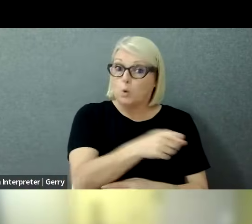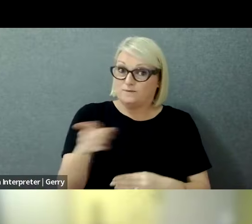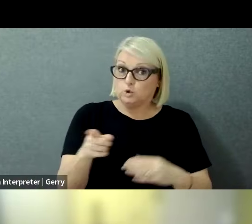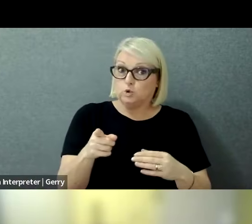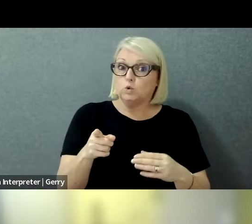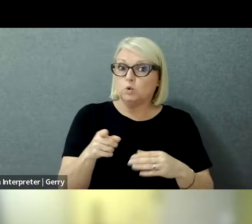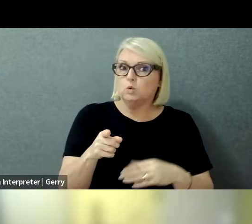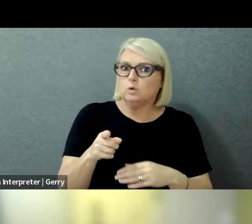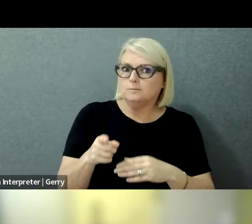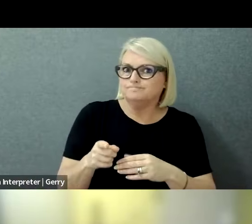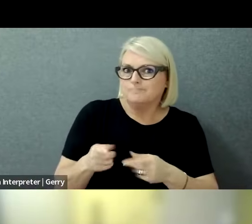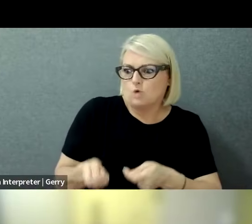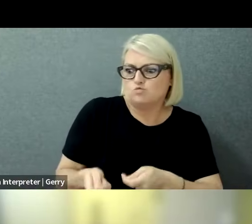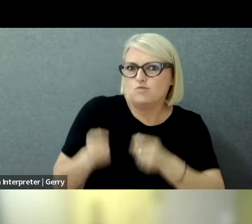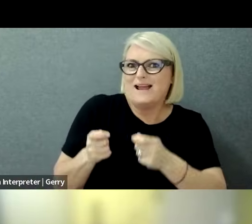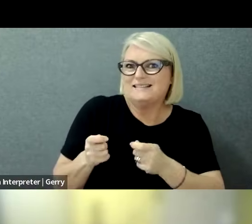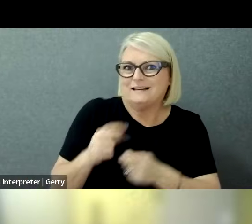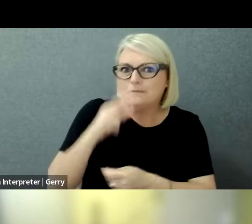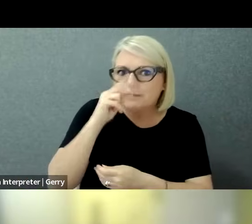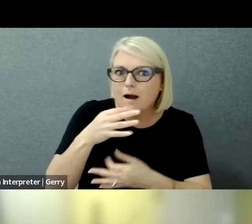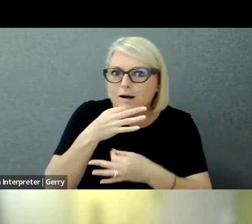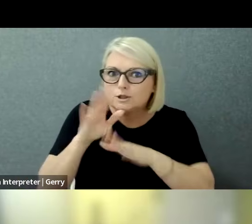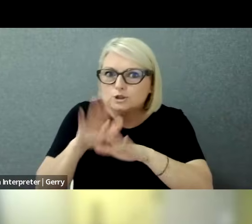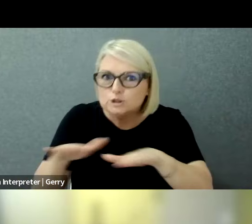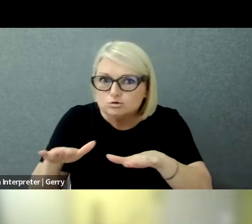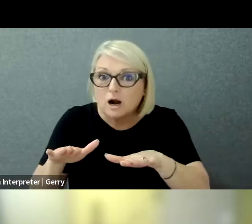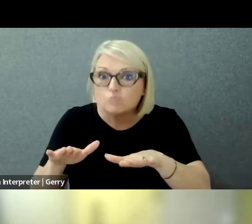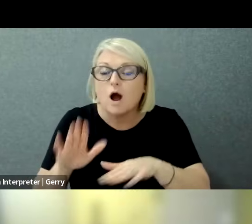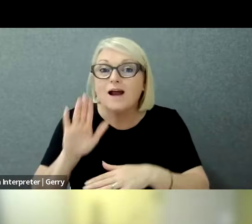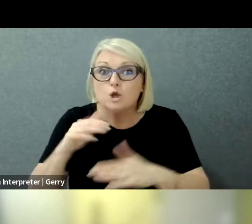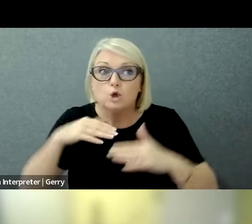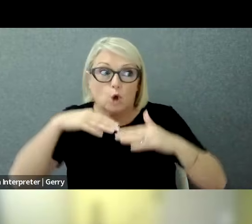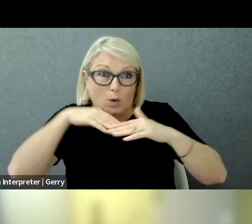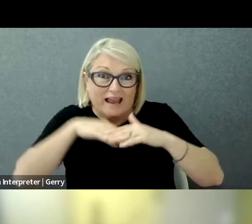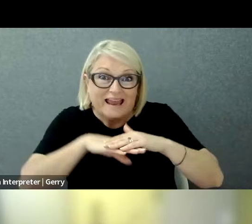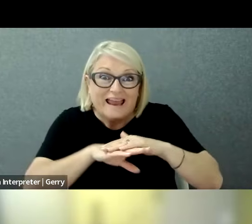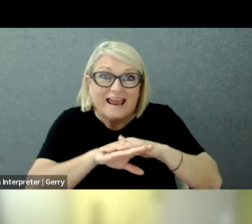entering that system can be really overwhelming, and especially as we've heard for those who are